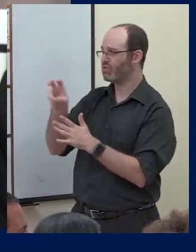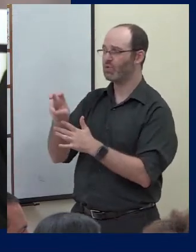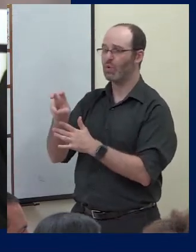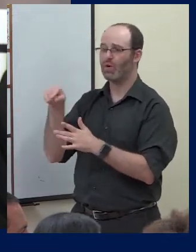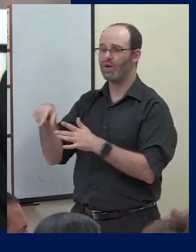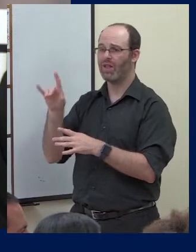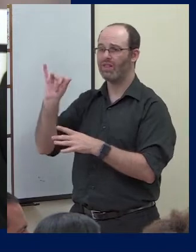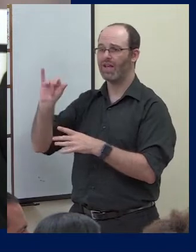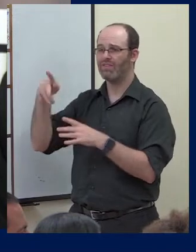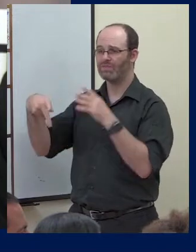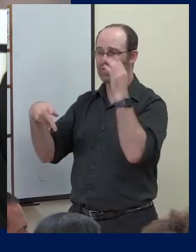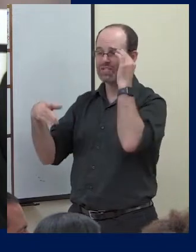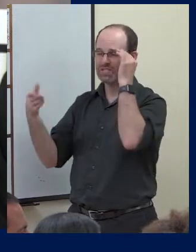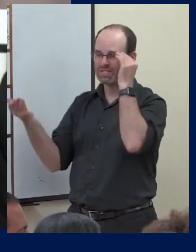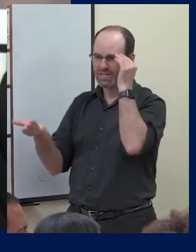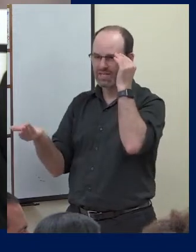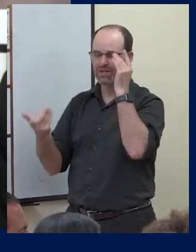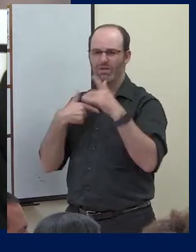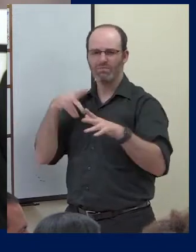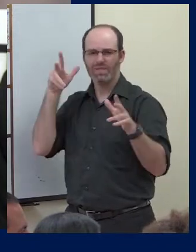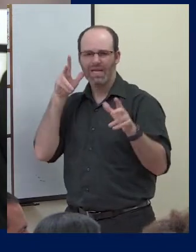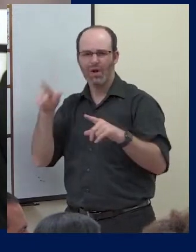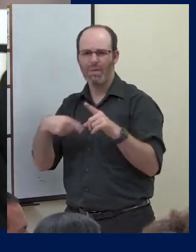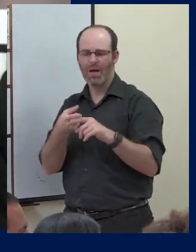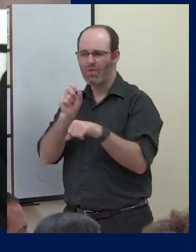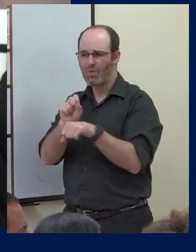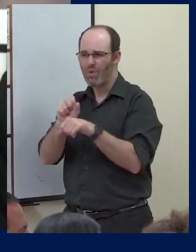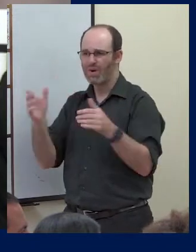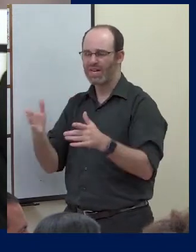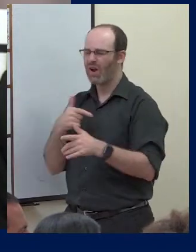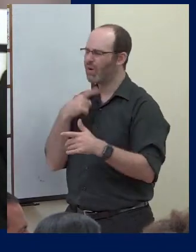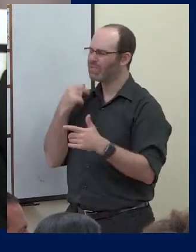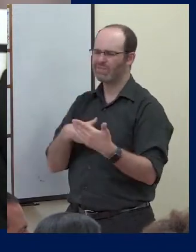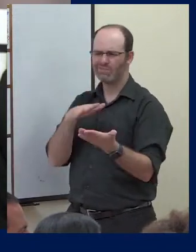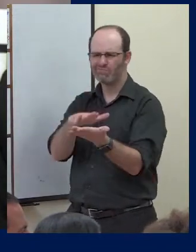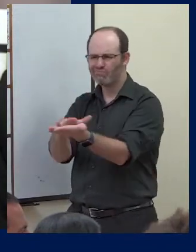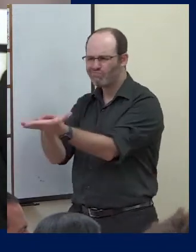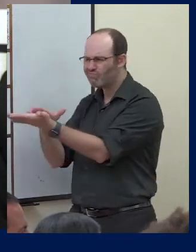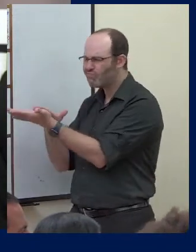about the work here and I want to commend the team here for the amazing work that is being done.